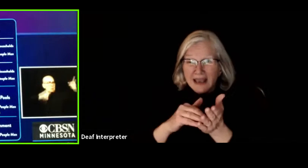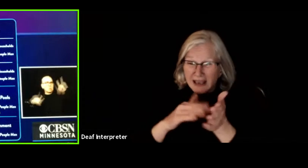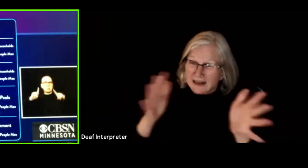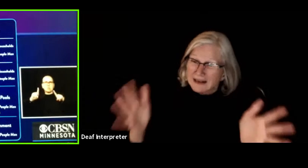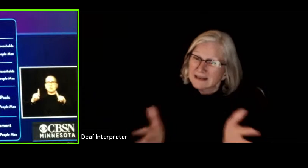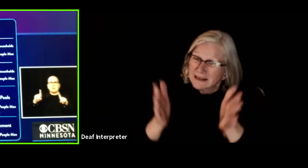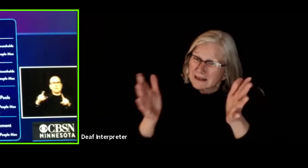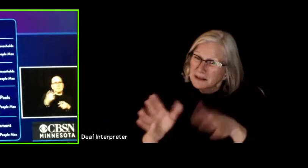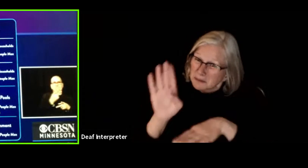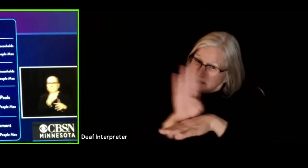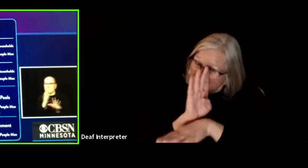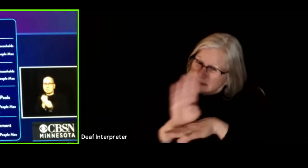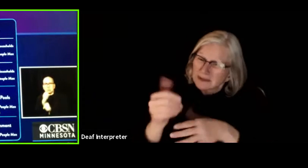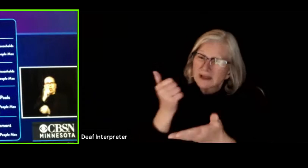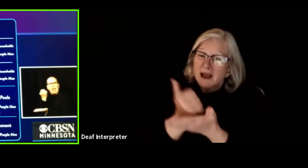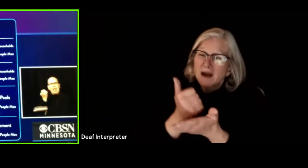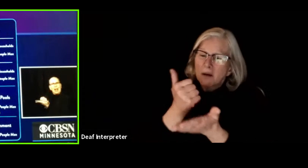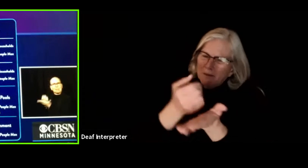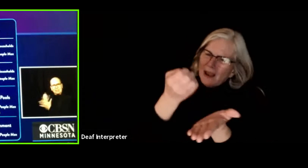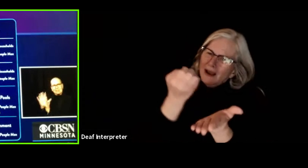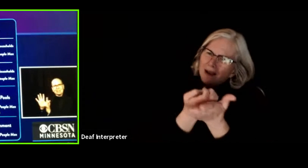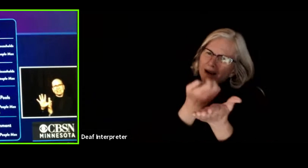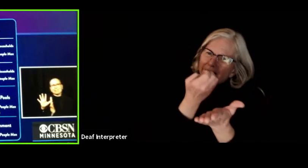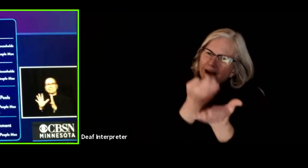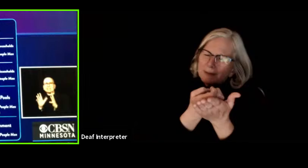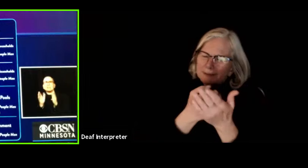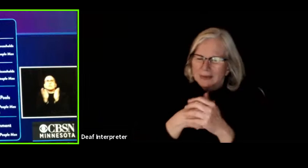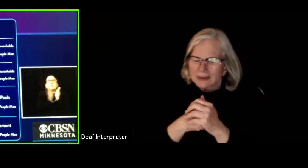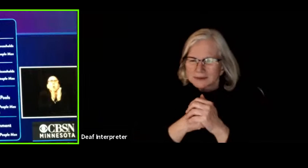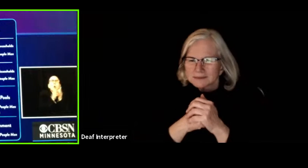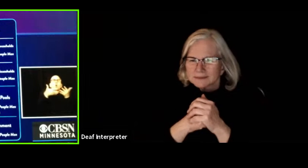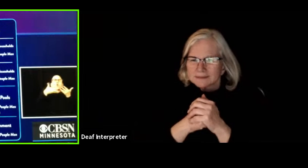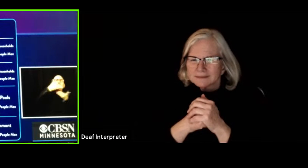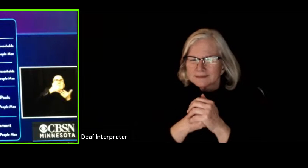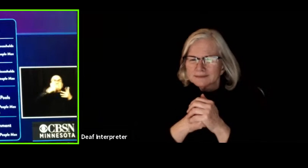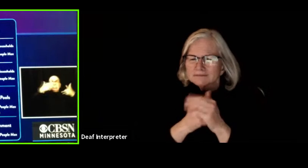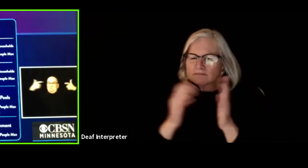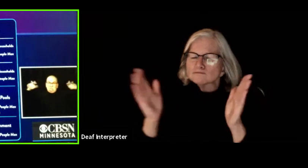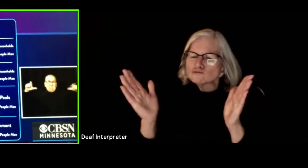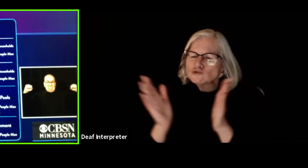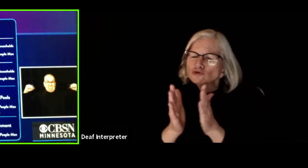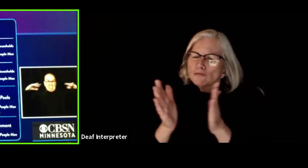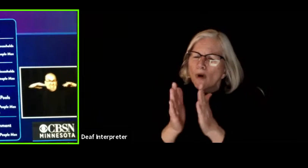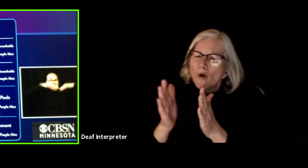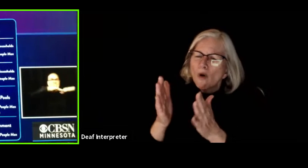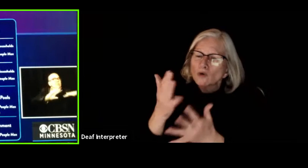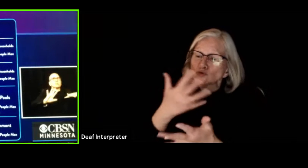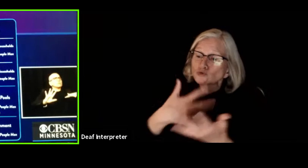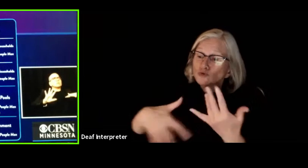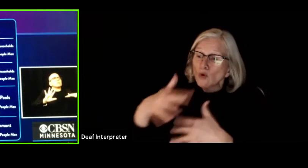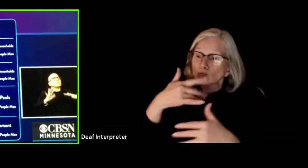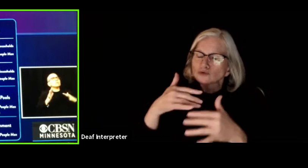SMALL SOCIAL GATHERINGS, AGAIN, KEEPING THE HOUSEHOLDS SMALL, NOT MIXING. WE STILL KNOW THIS IS A MAJOR SOURCE OF TRANSMISSION, WHERE LOTS OF PEOPLE